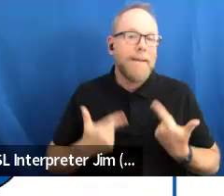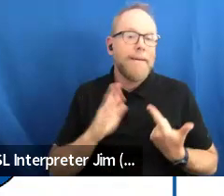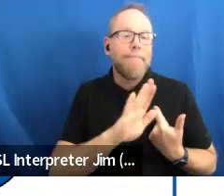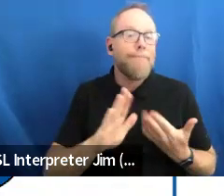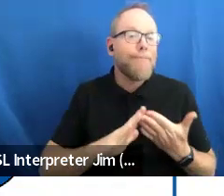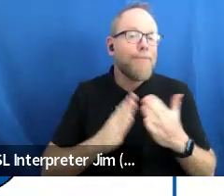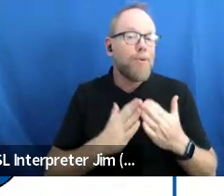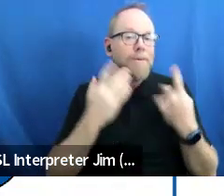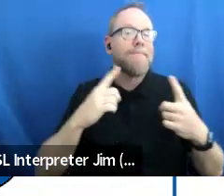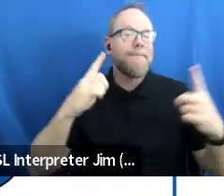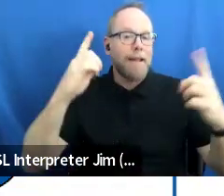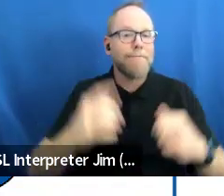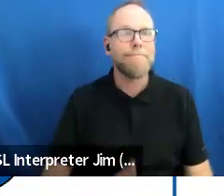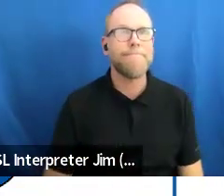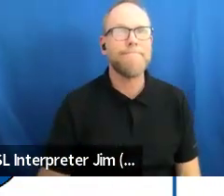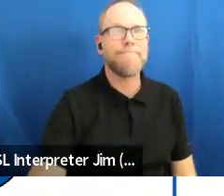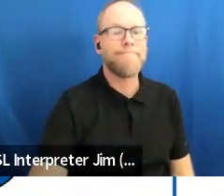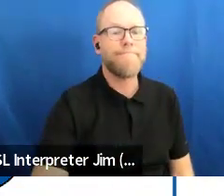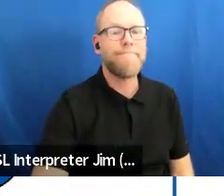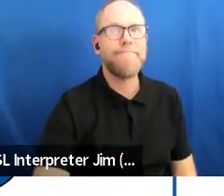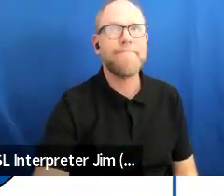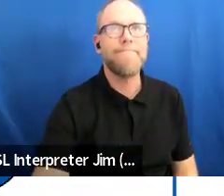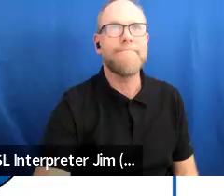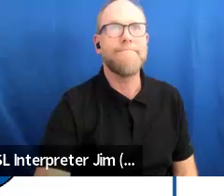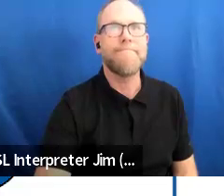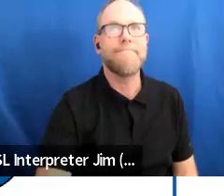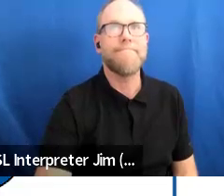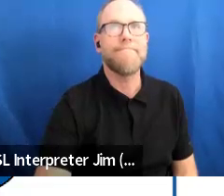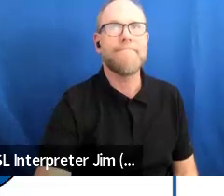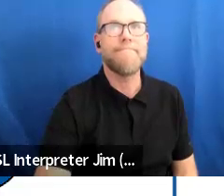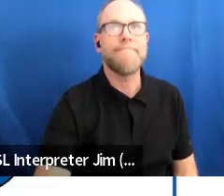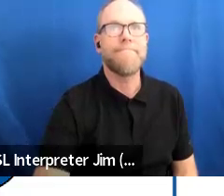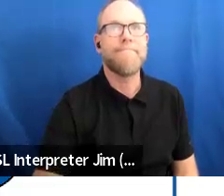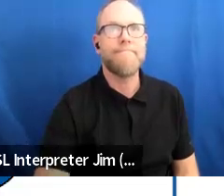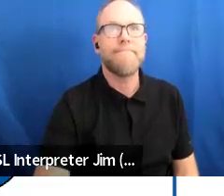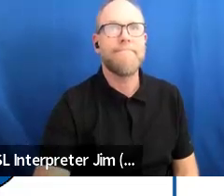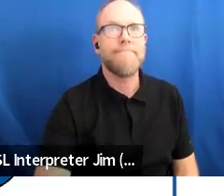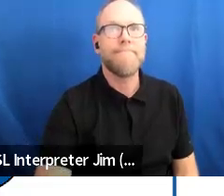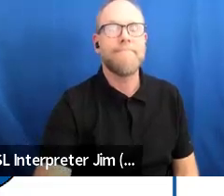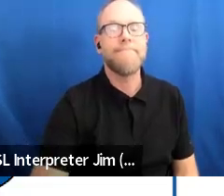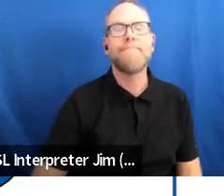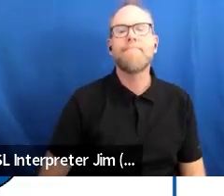Next slide. So the ADA actually you know